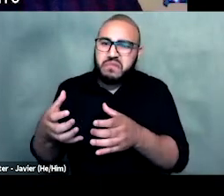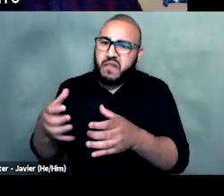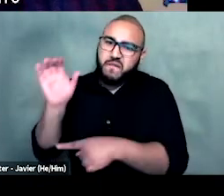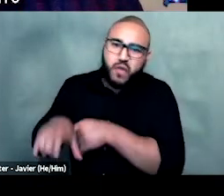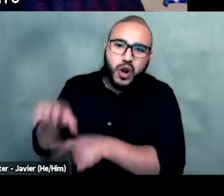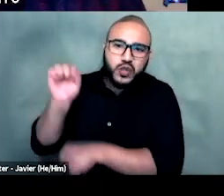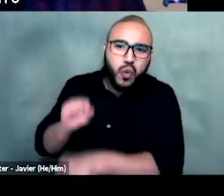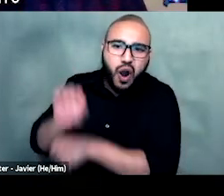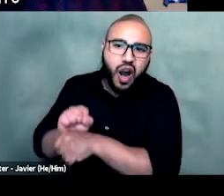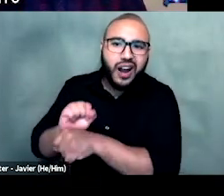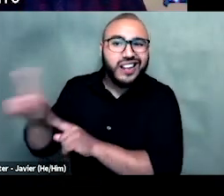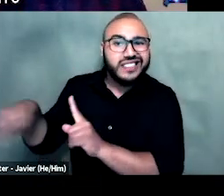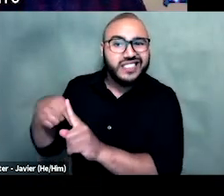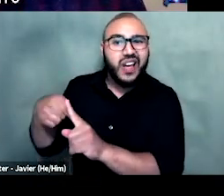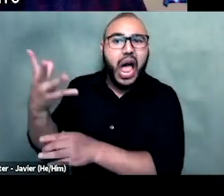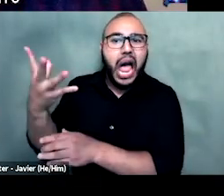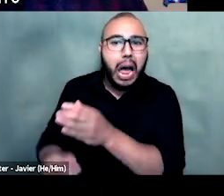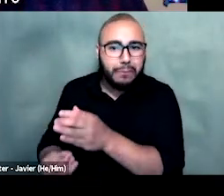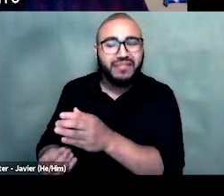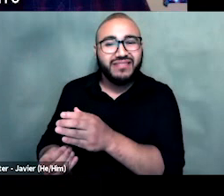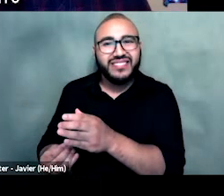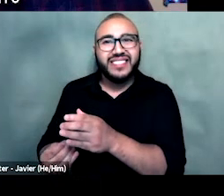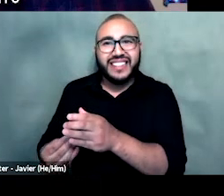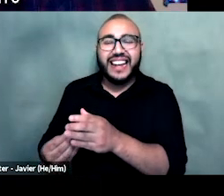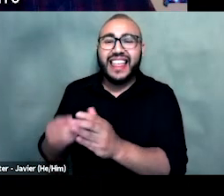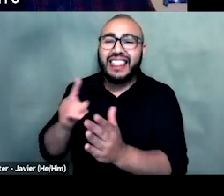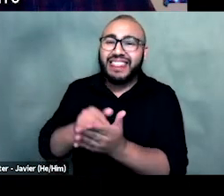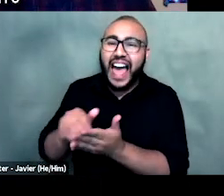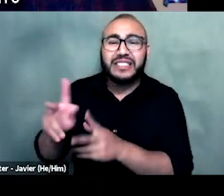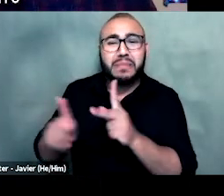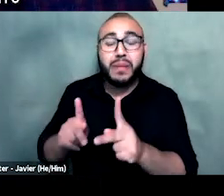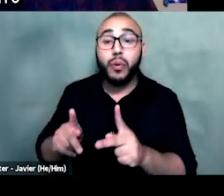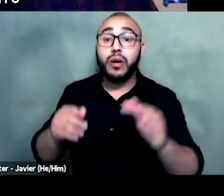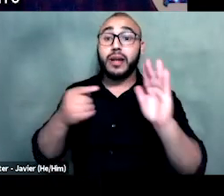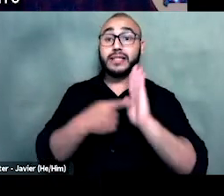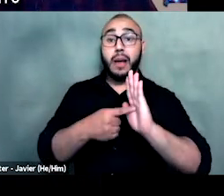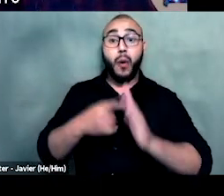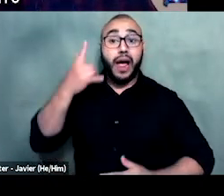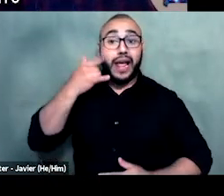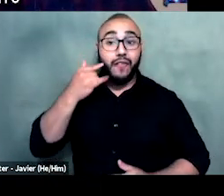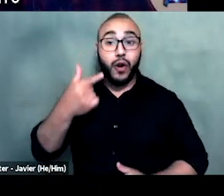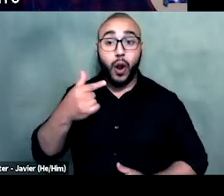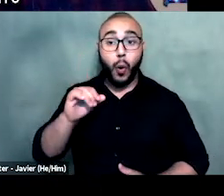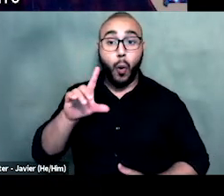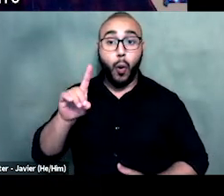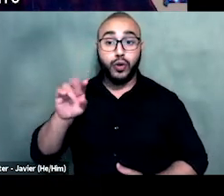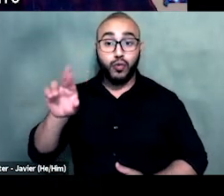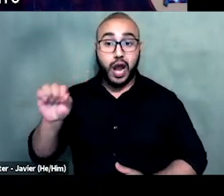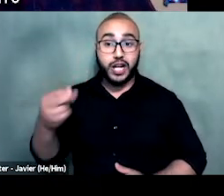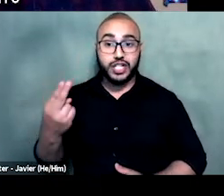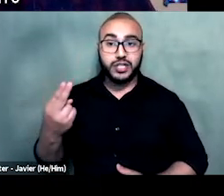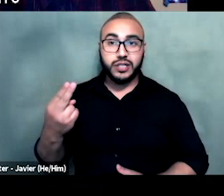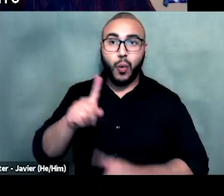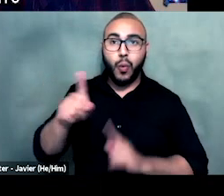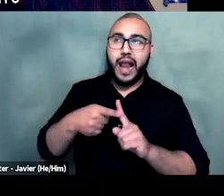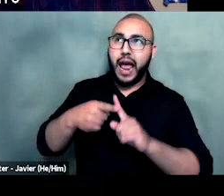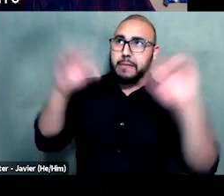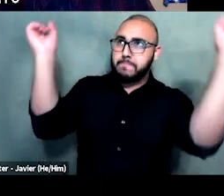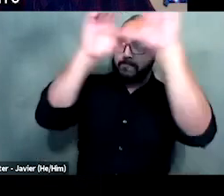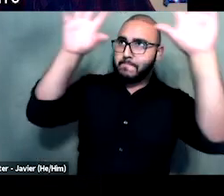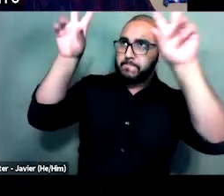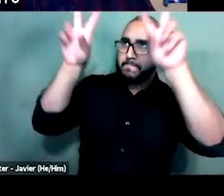missions and are dying by the thousands. The California Gold Rush. When I think about, I